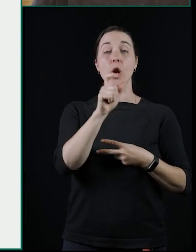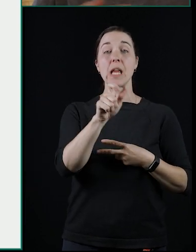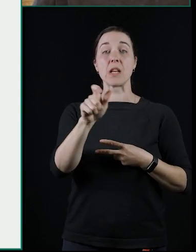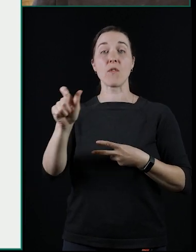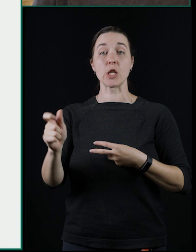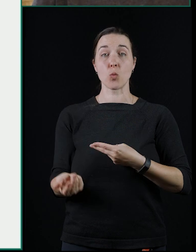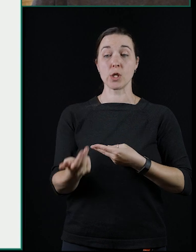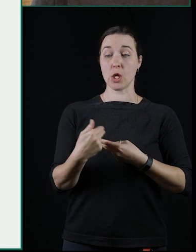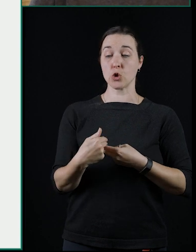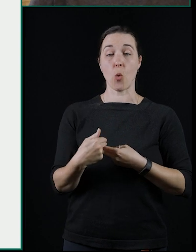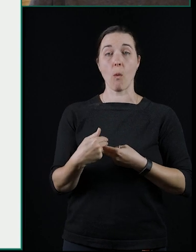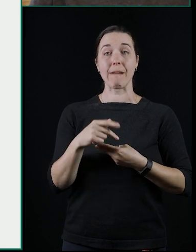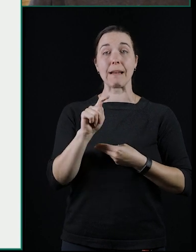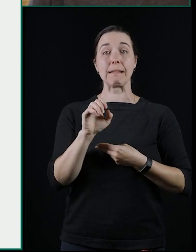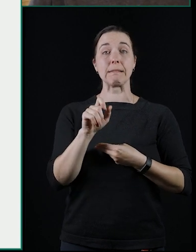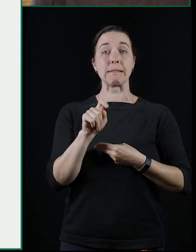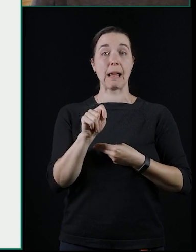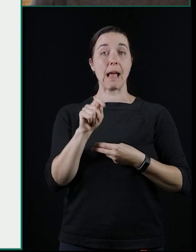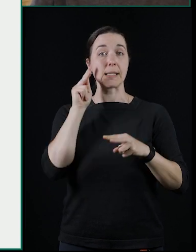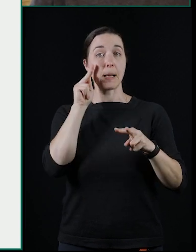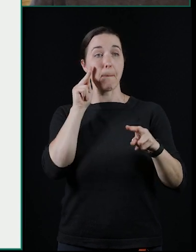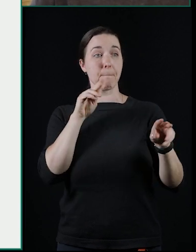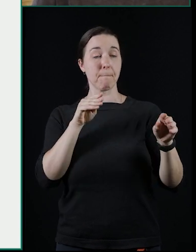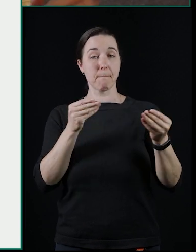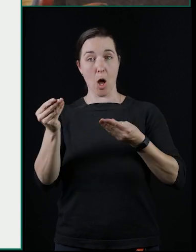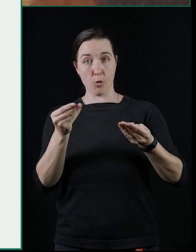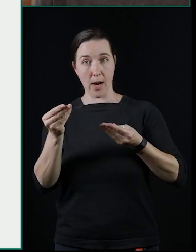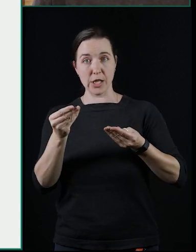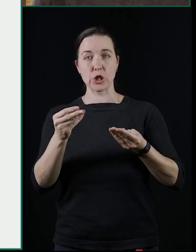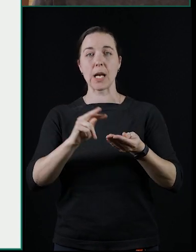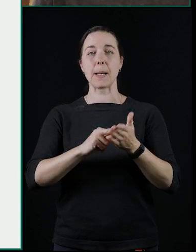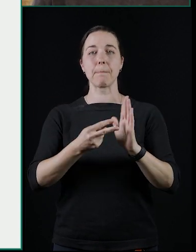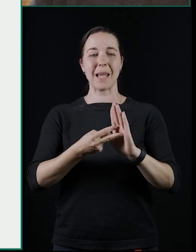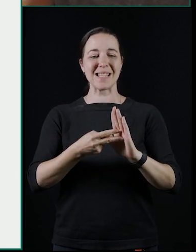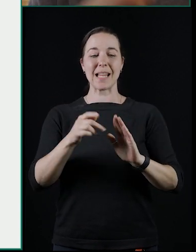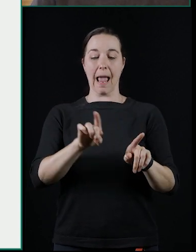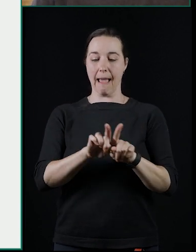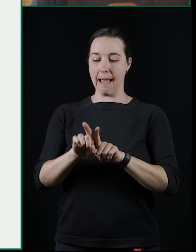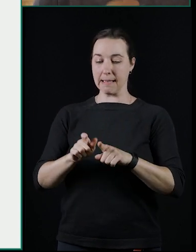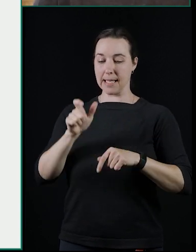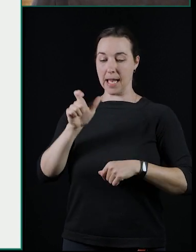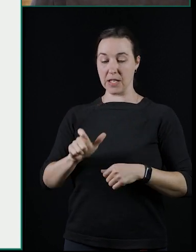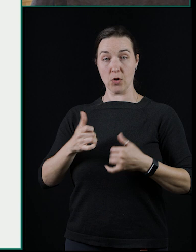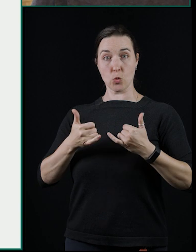For individuals to often to text moderation, they ask the individual player.